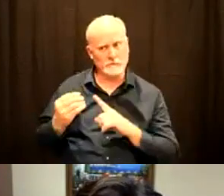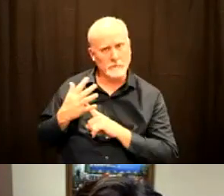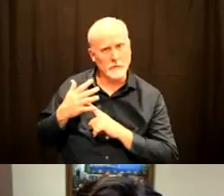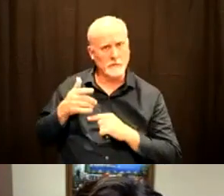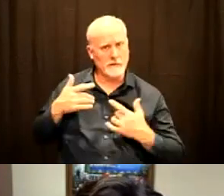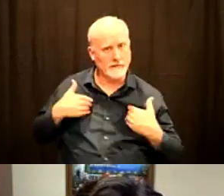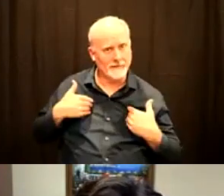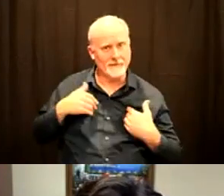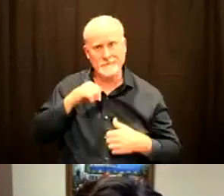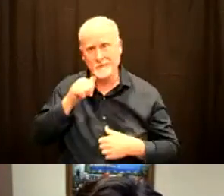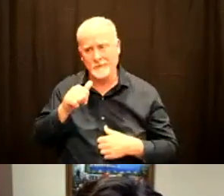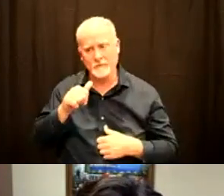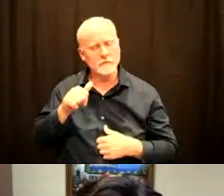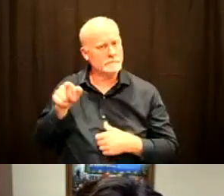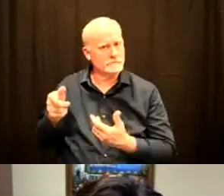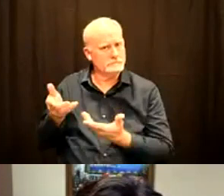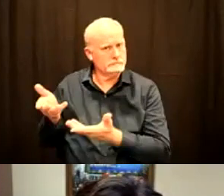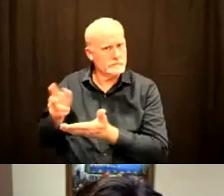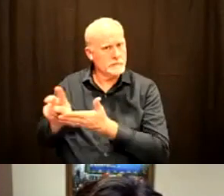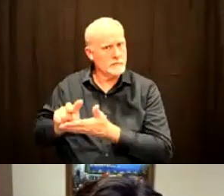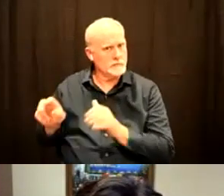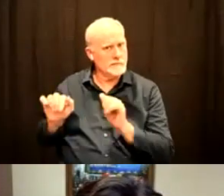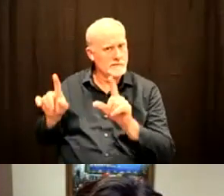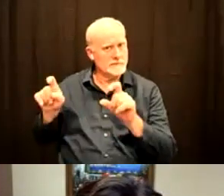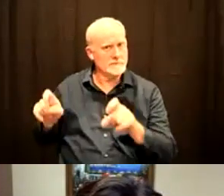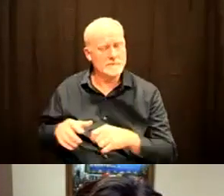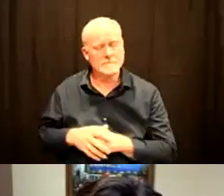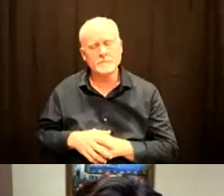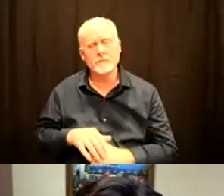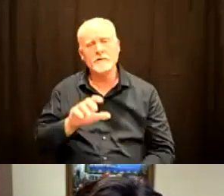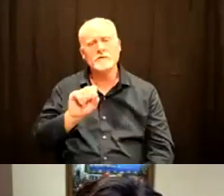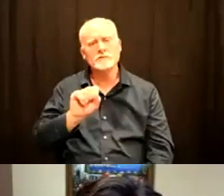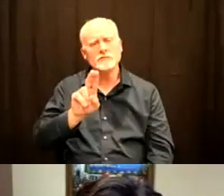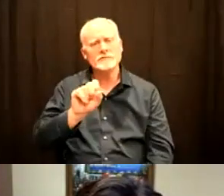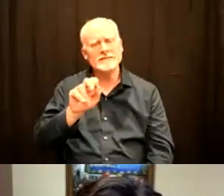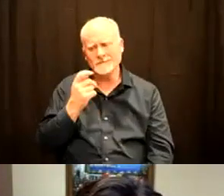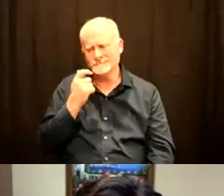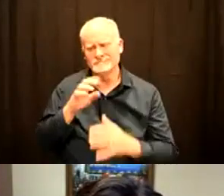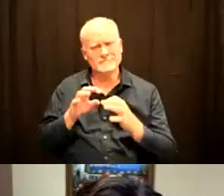think you'll hear in some detail from suzanne that we're still in the midst of a very difficult time